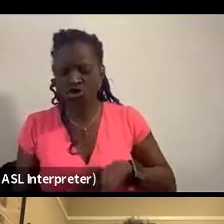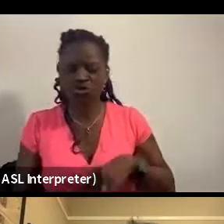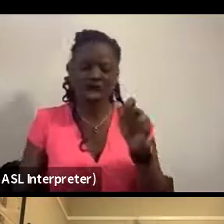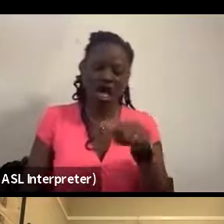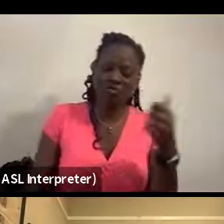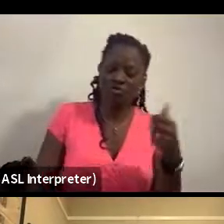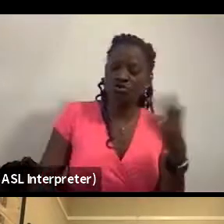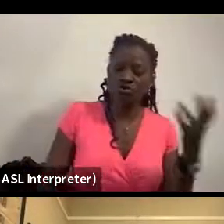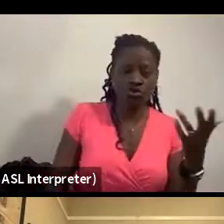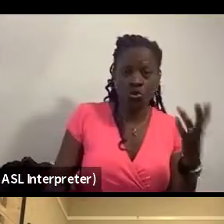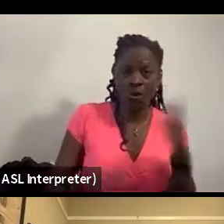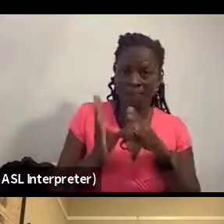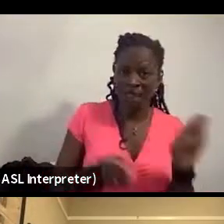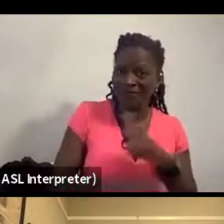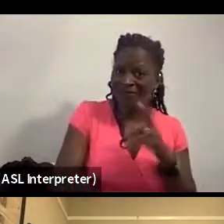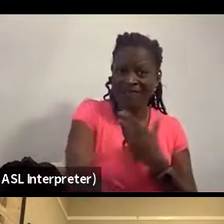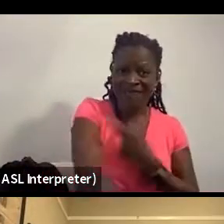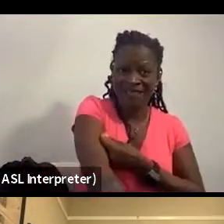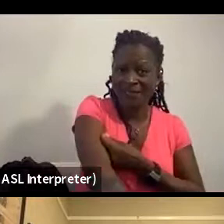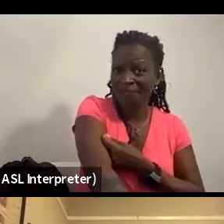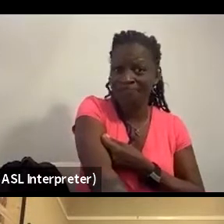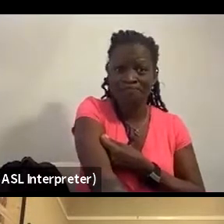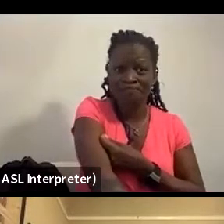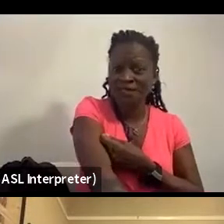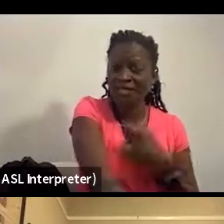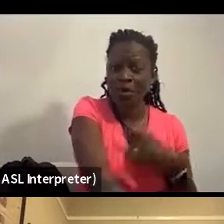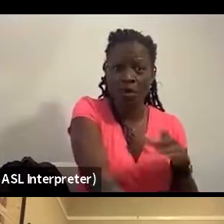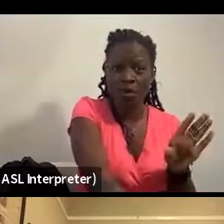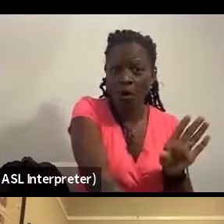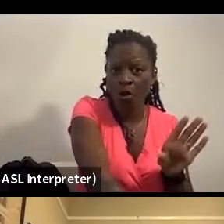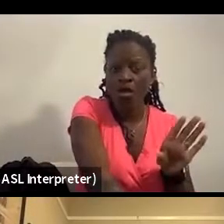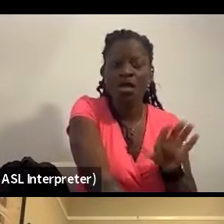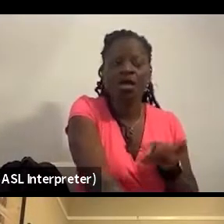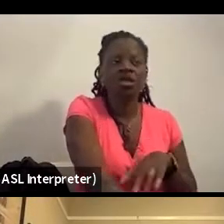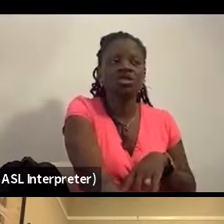And we just heard about trust building and explaining the science that makes one